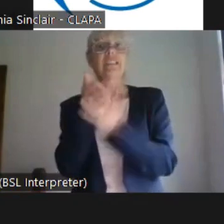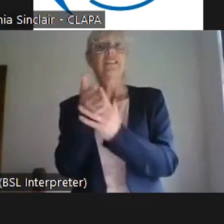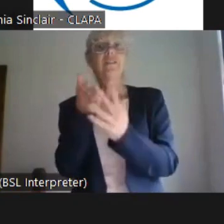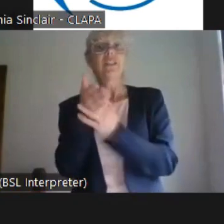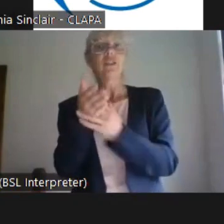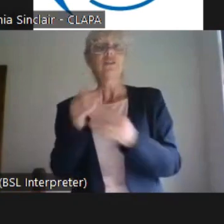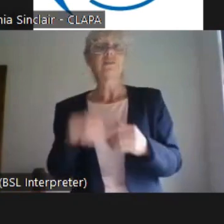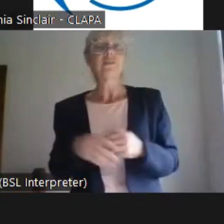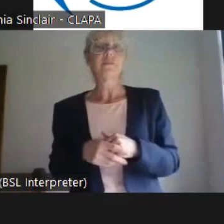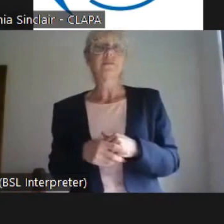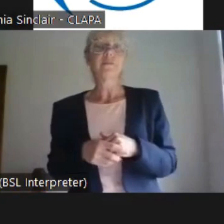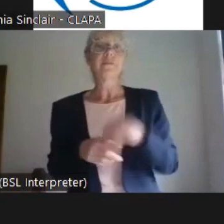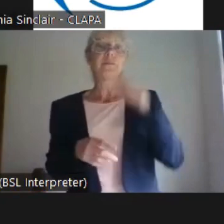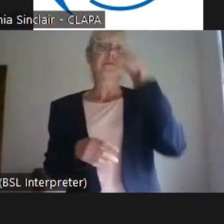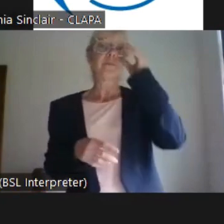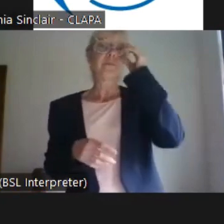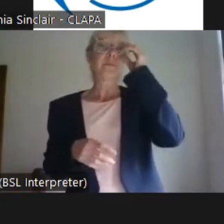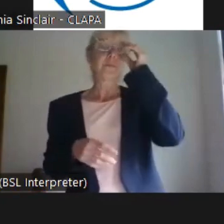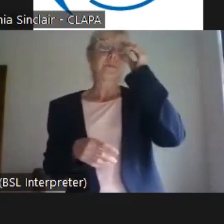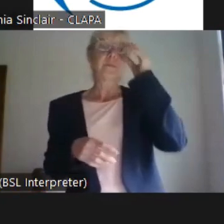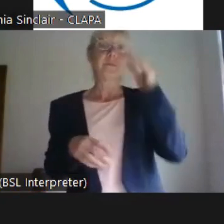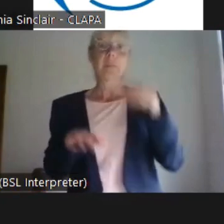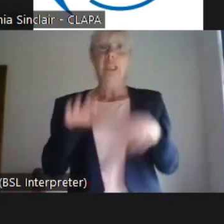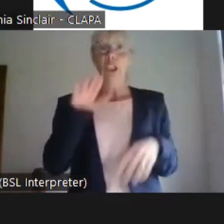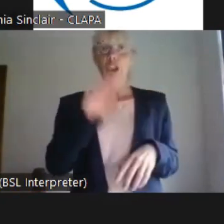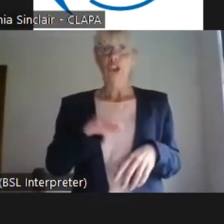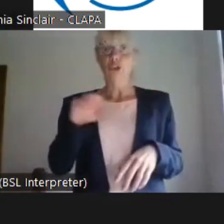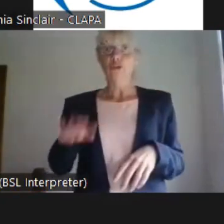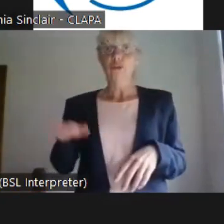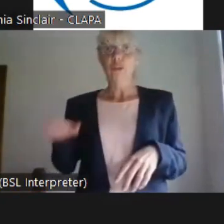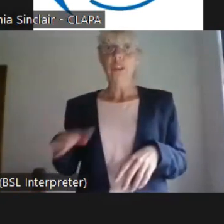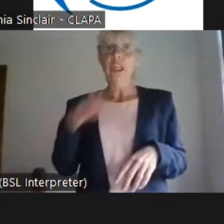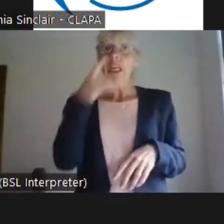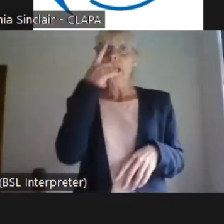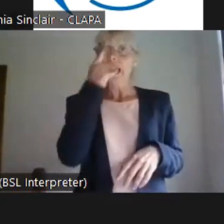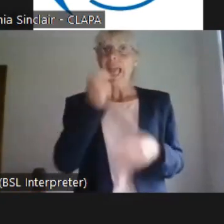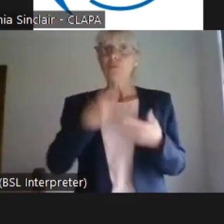if it's um children you can often get a referral to Audiology